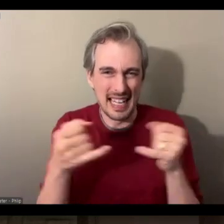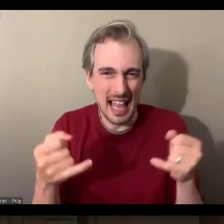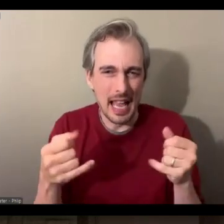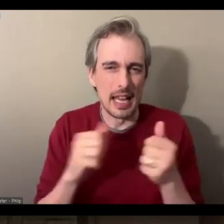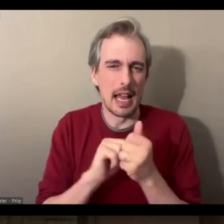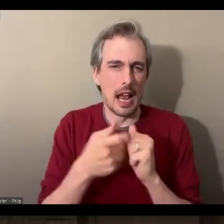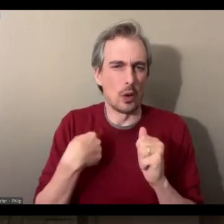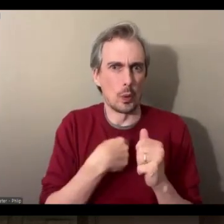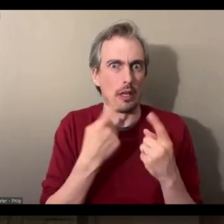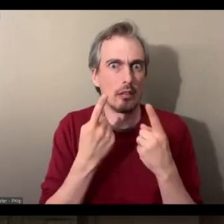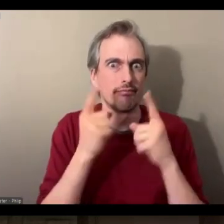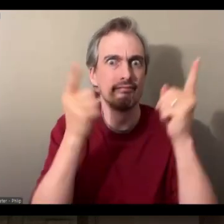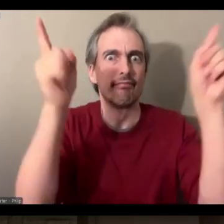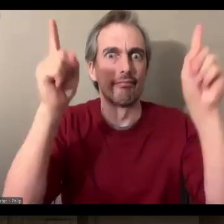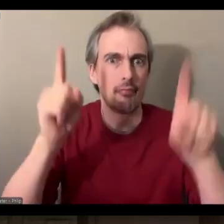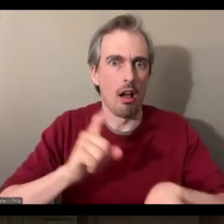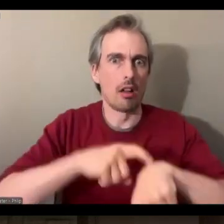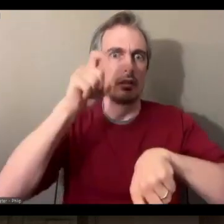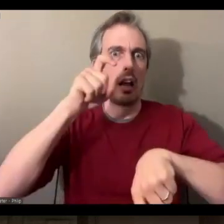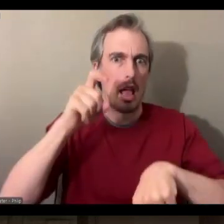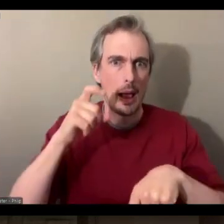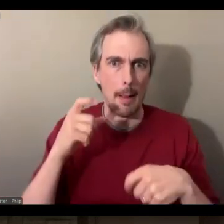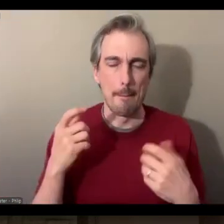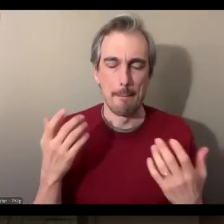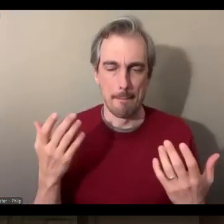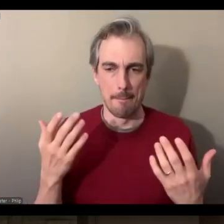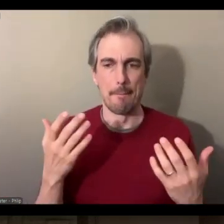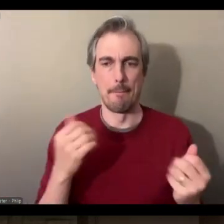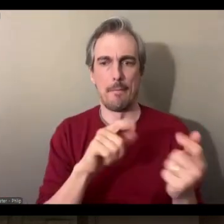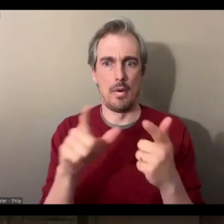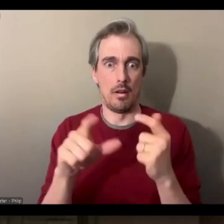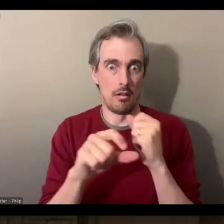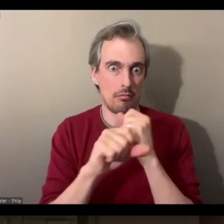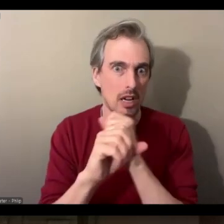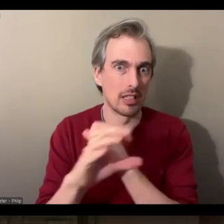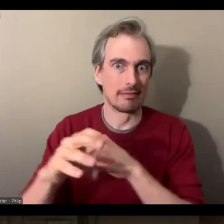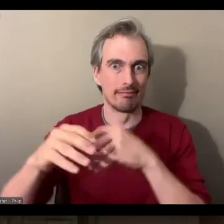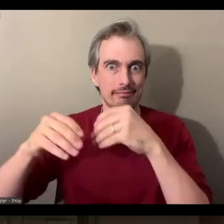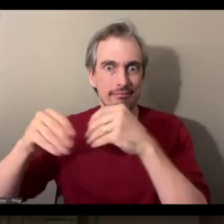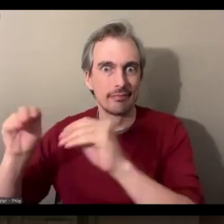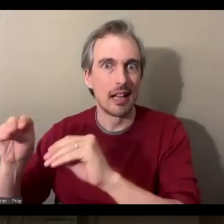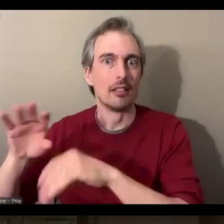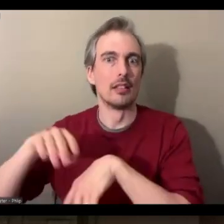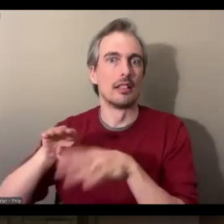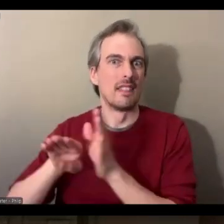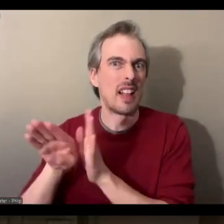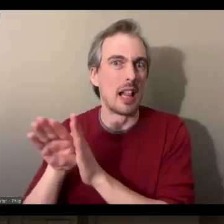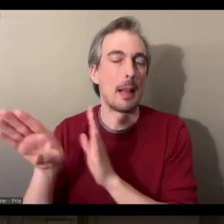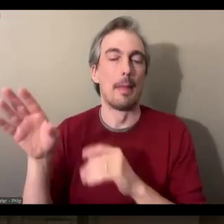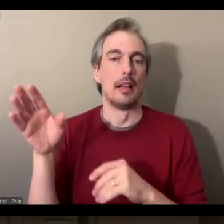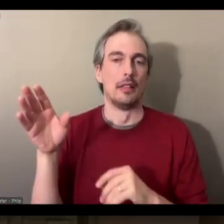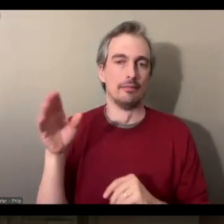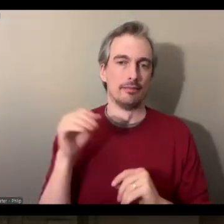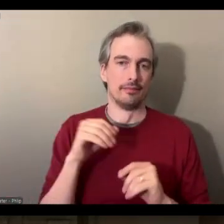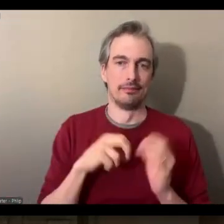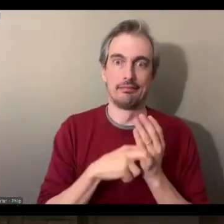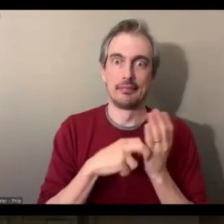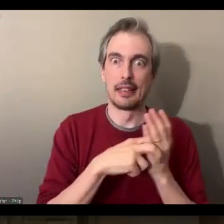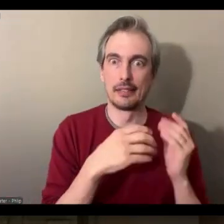last lesson that I took from this is: Be ready to pass it on once those right folks are on board.